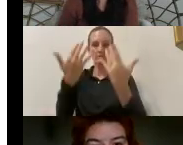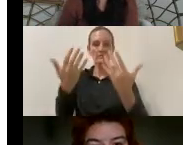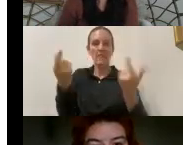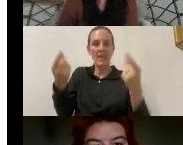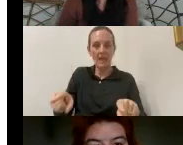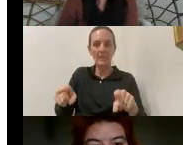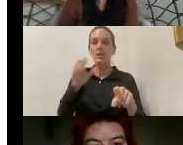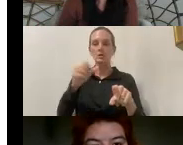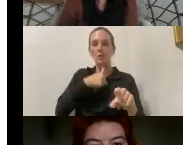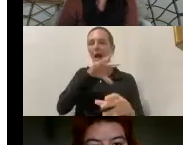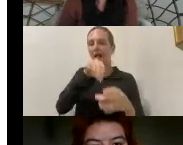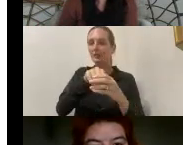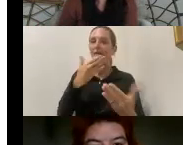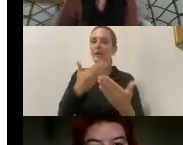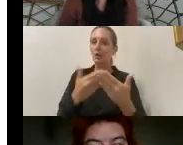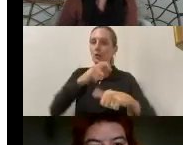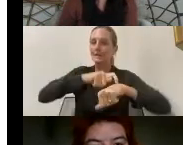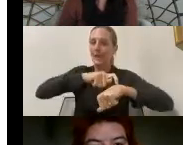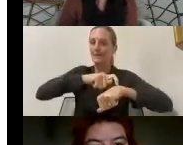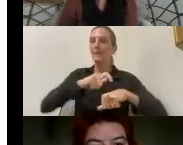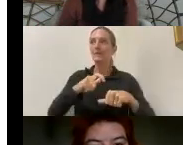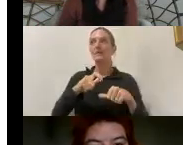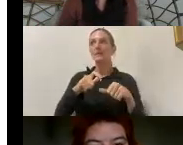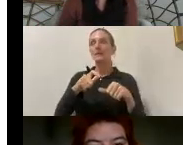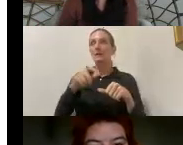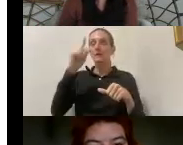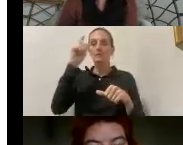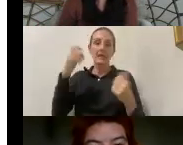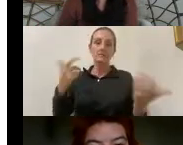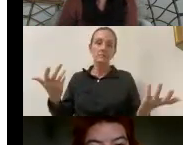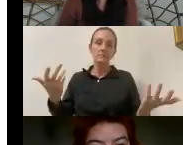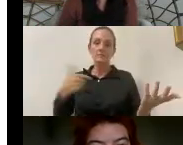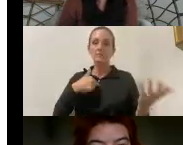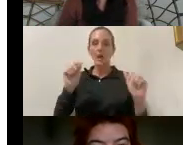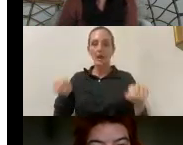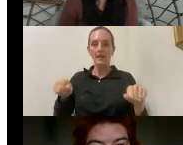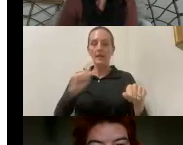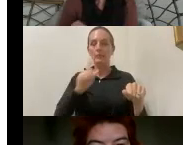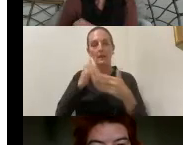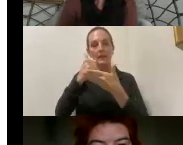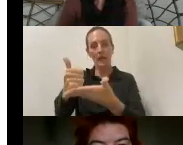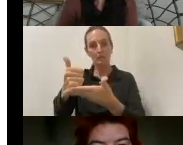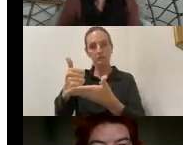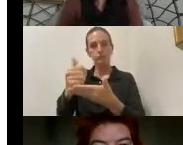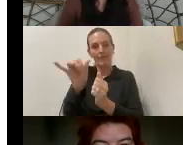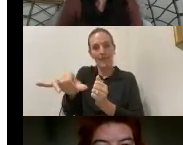joined at a pretty good time to shed light on everything. And I will pass it on to Skw’akw’as.